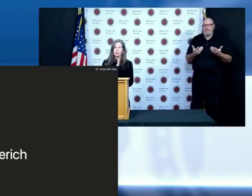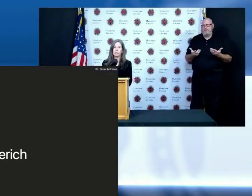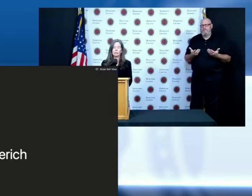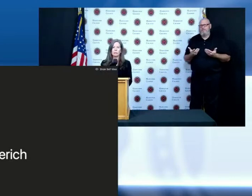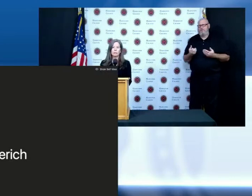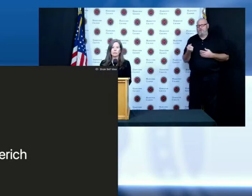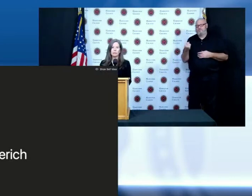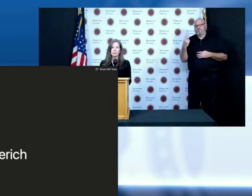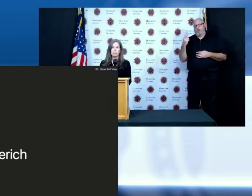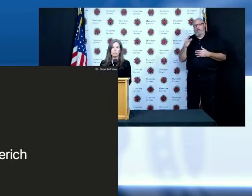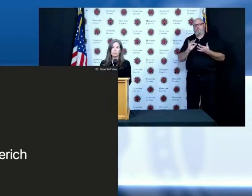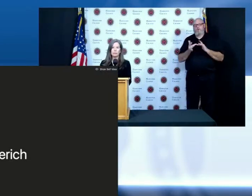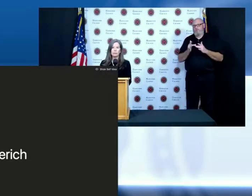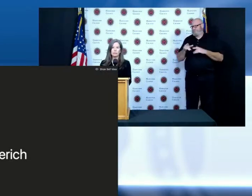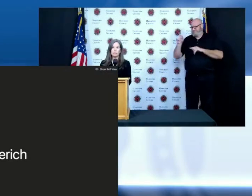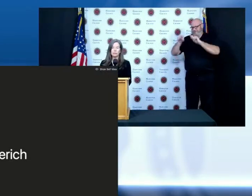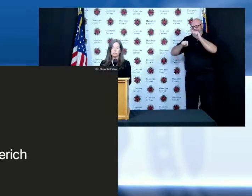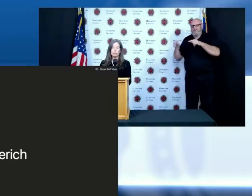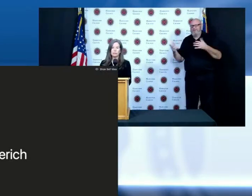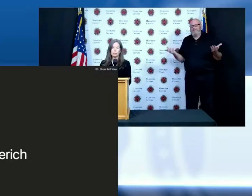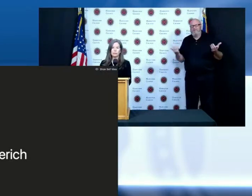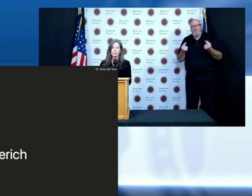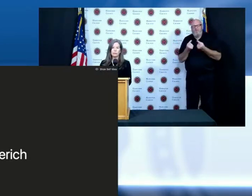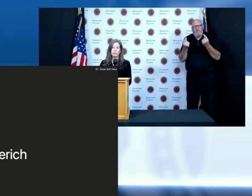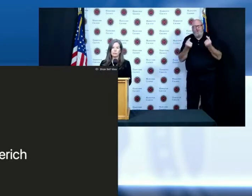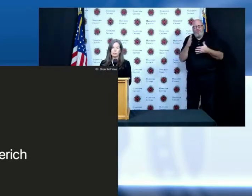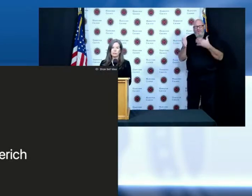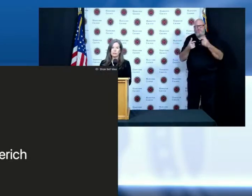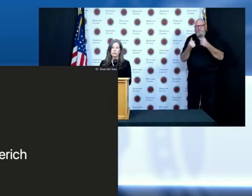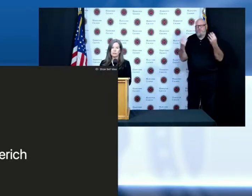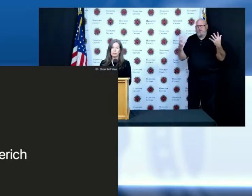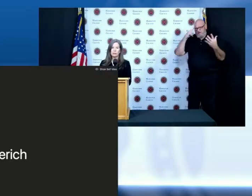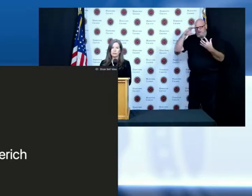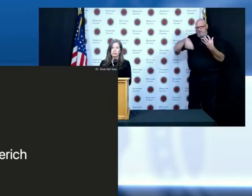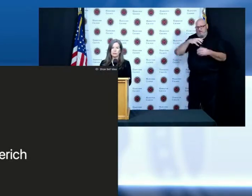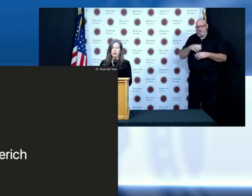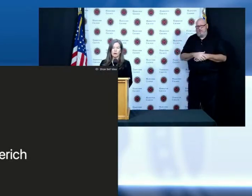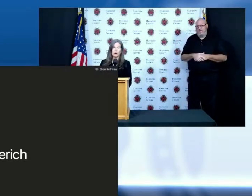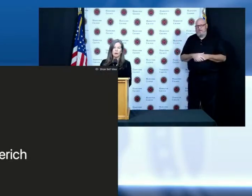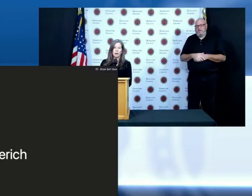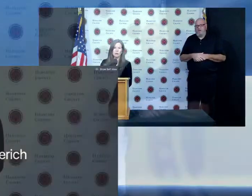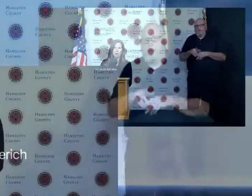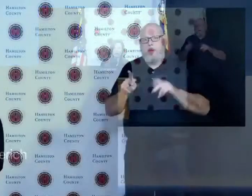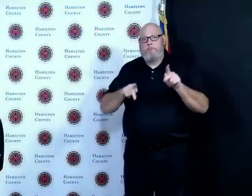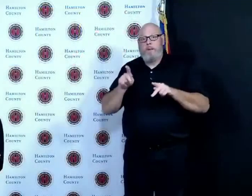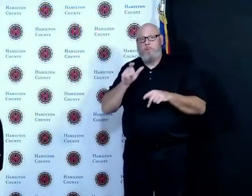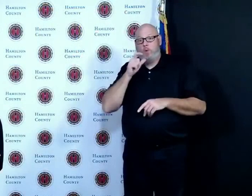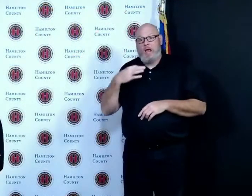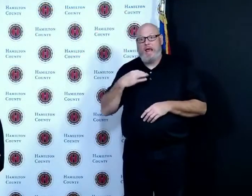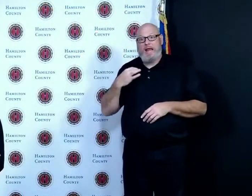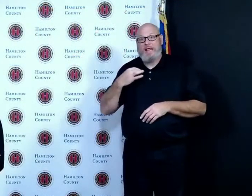a centralized website but it doesn't have the feature where I just put my name in one place